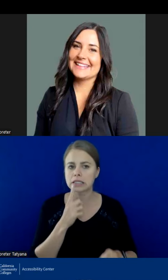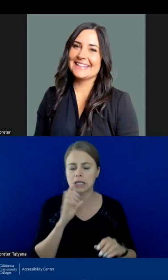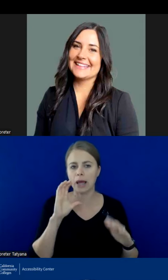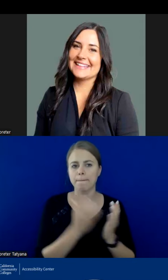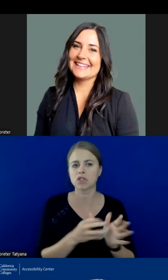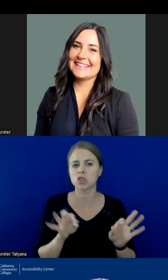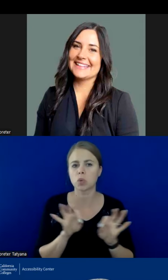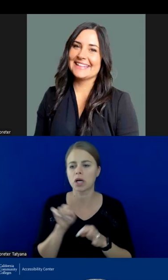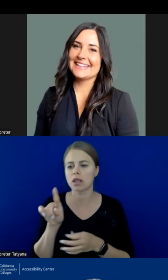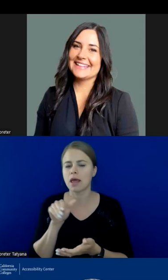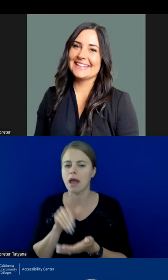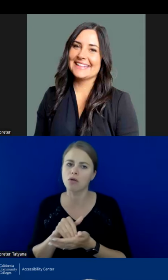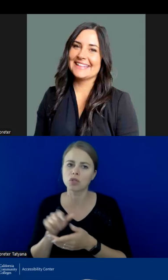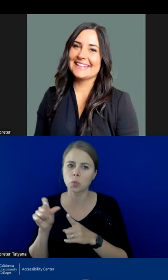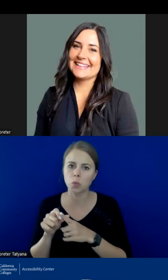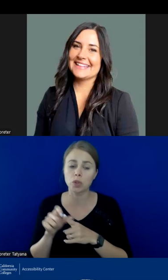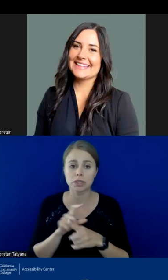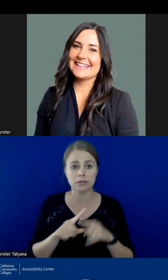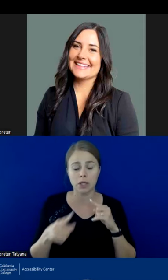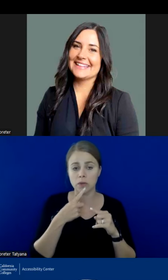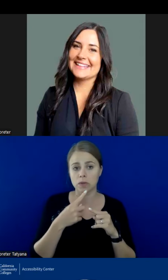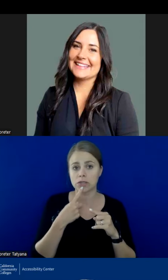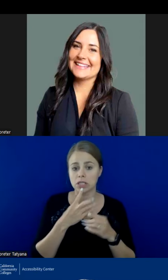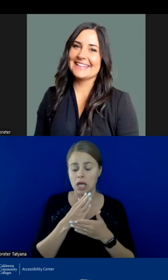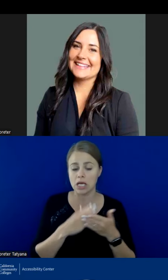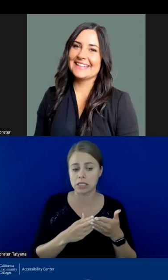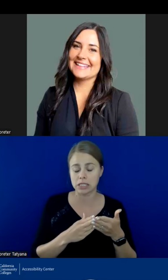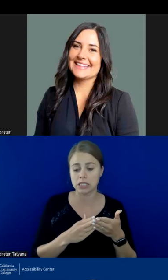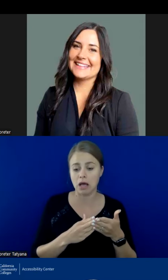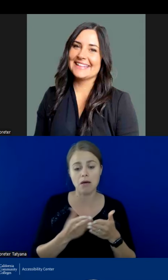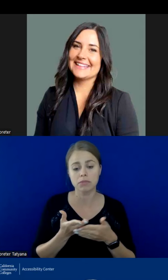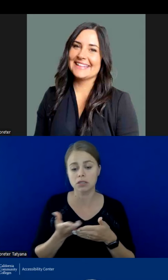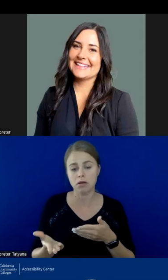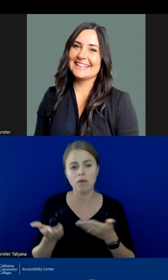but you can say some stuff and what words are important